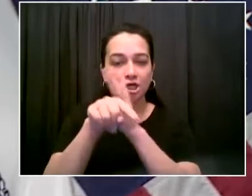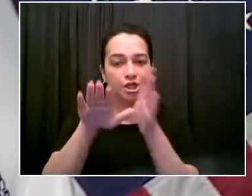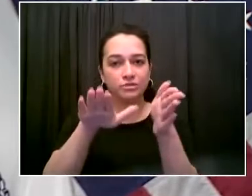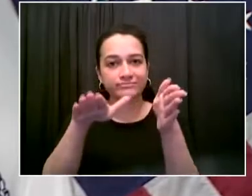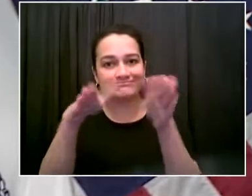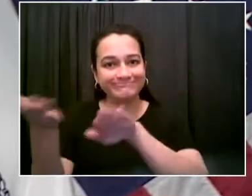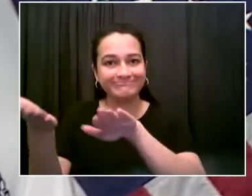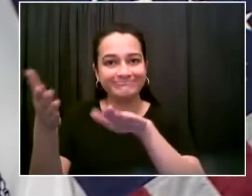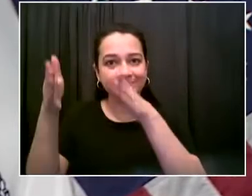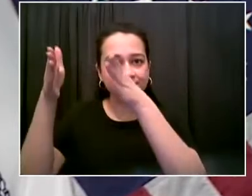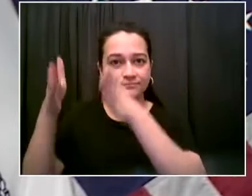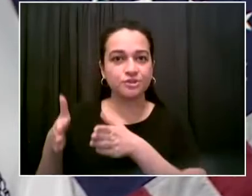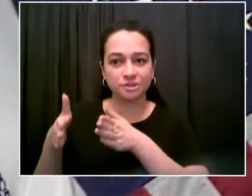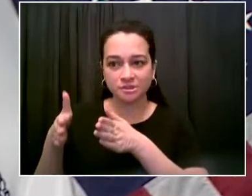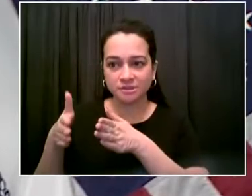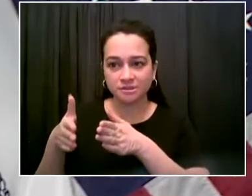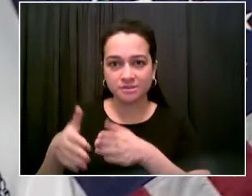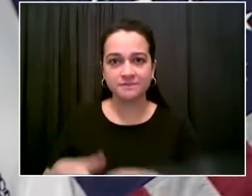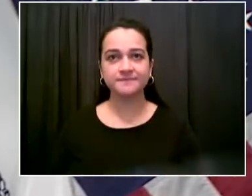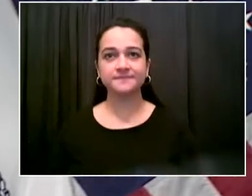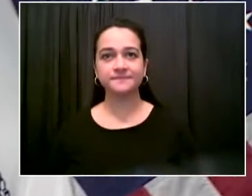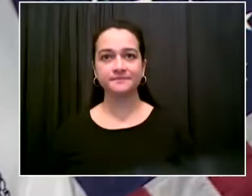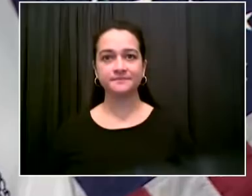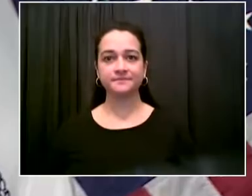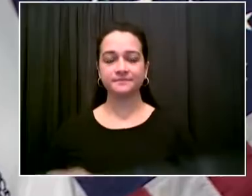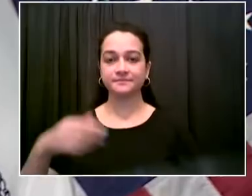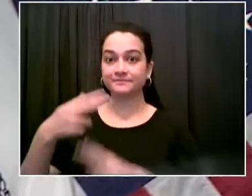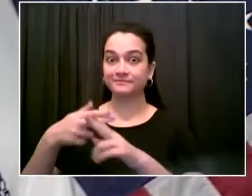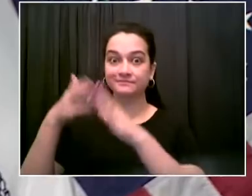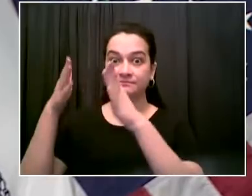US. AND IT GRIPPED